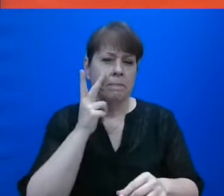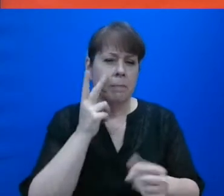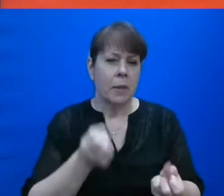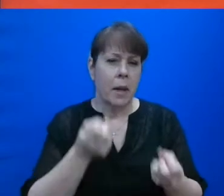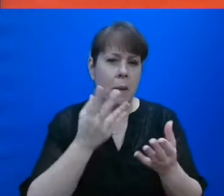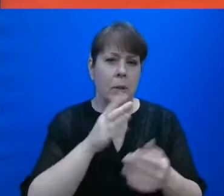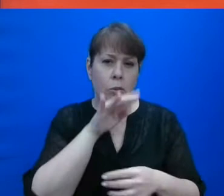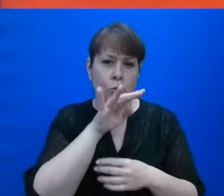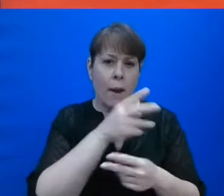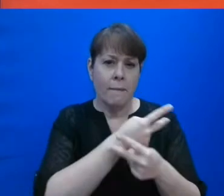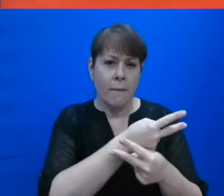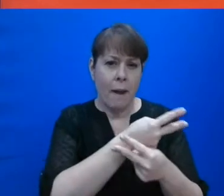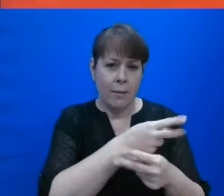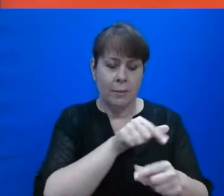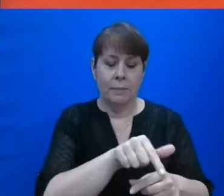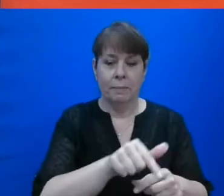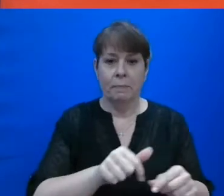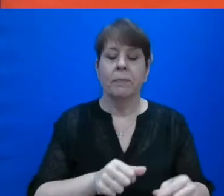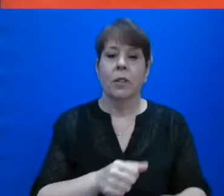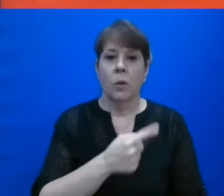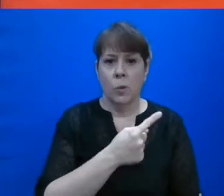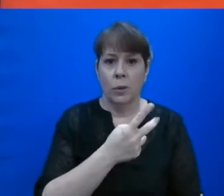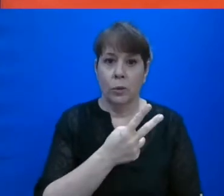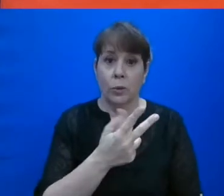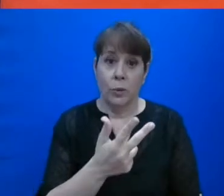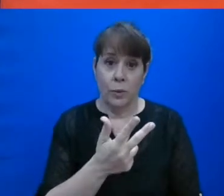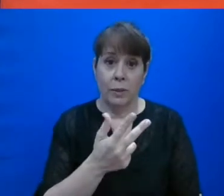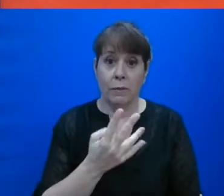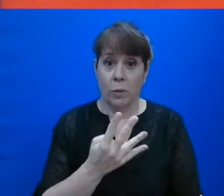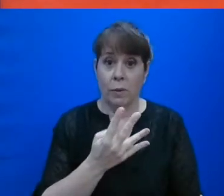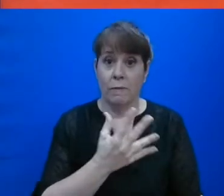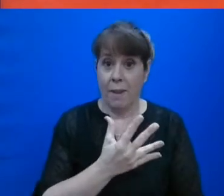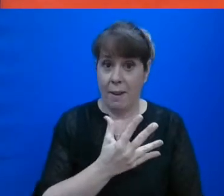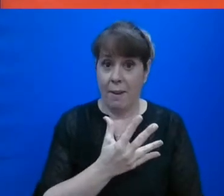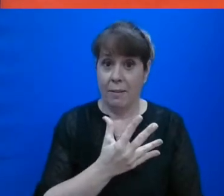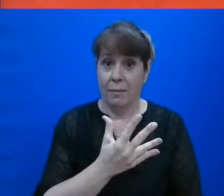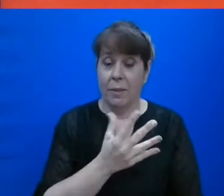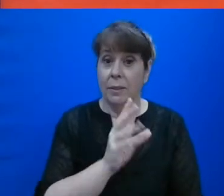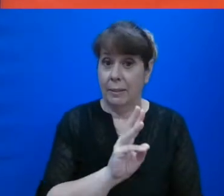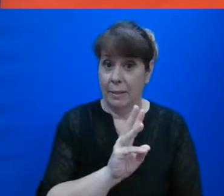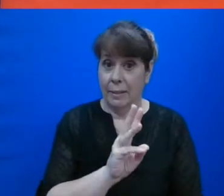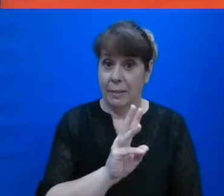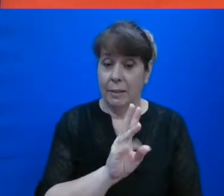HAVE. ONE, TWO, THREE, FOUR, FIVE, SIX, SEVEN,